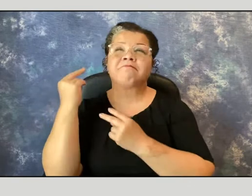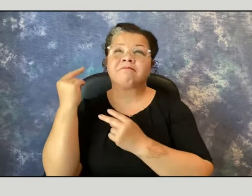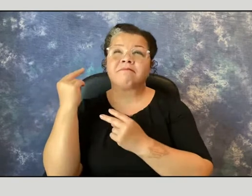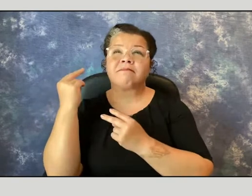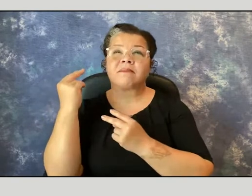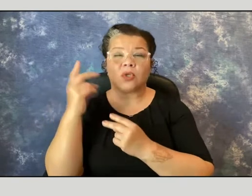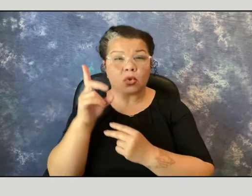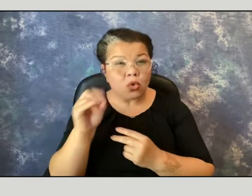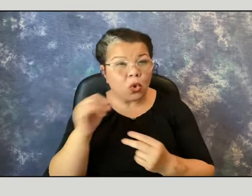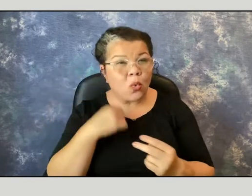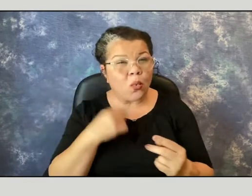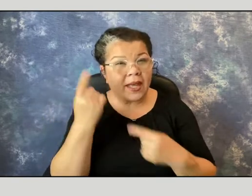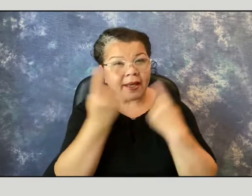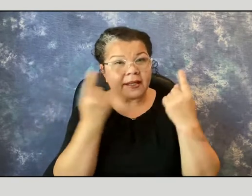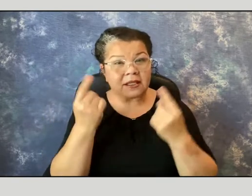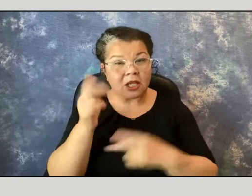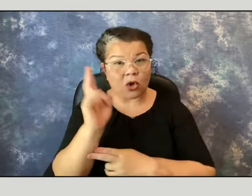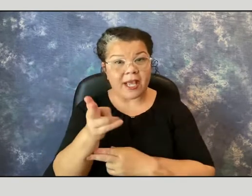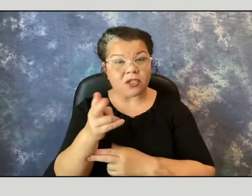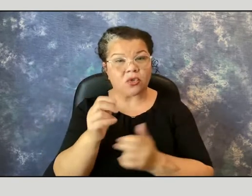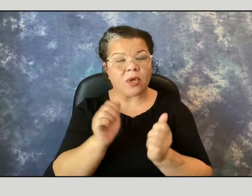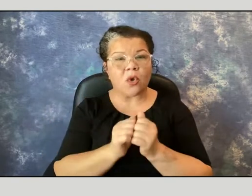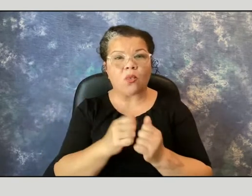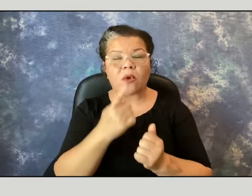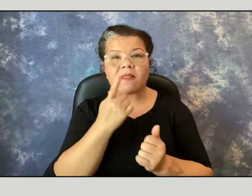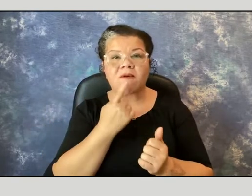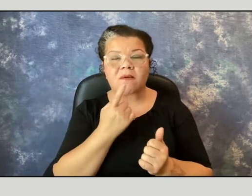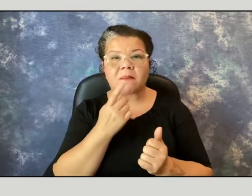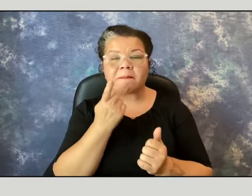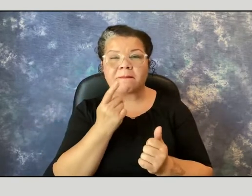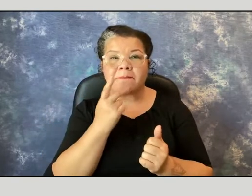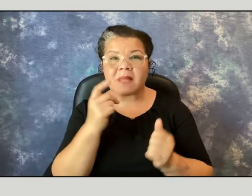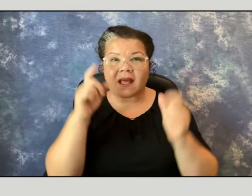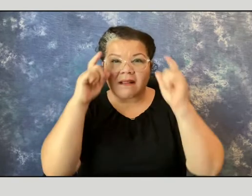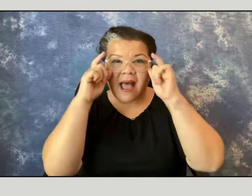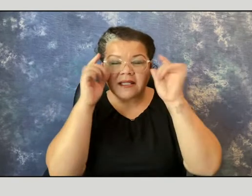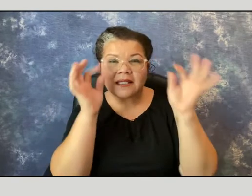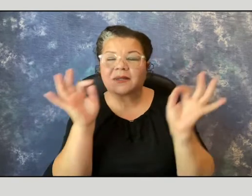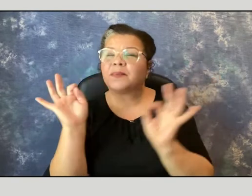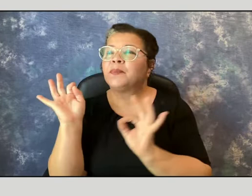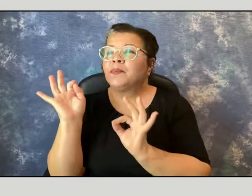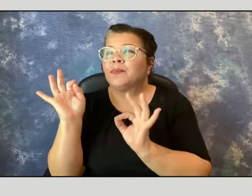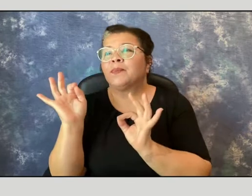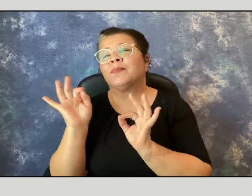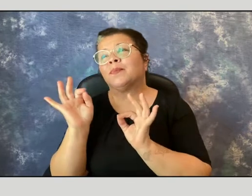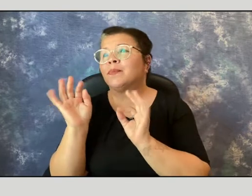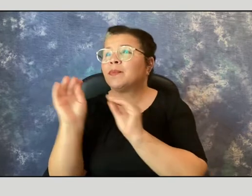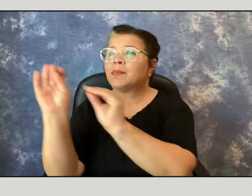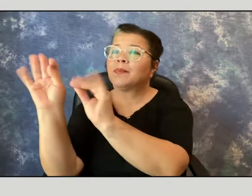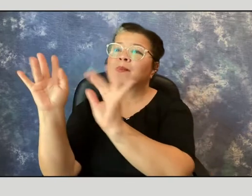And then also this yearning for the future I think is really interesting. It's something that we're thinking about a lot